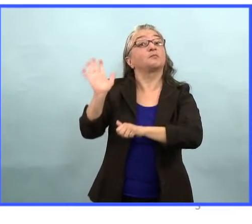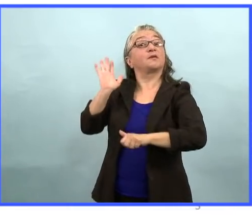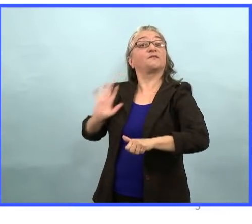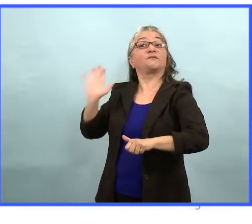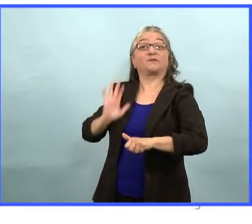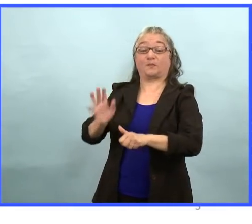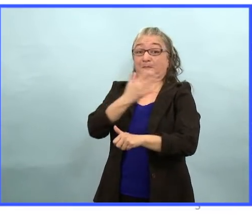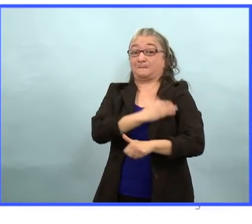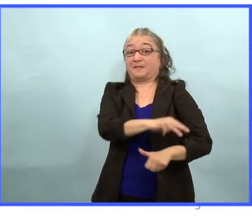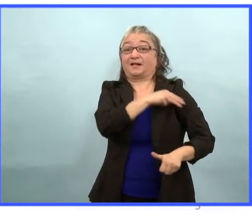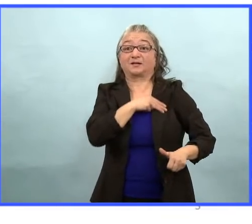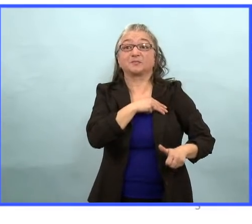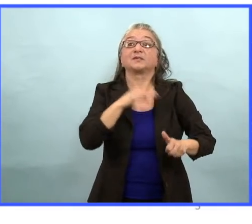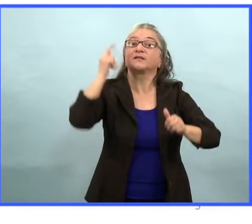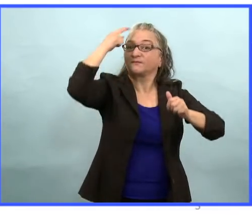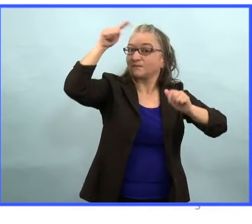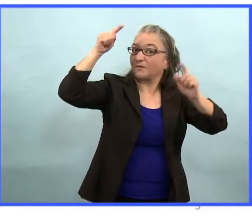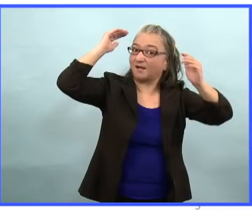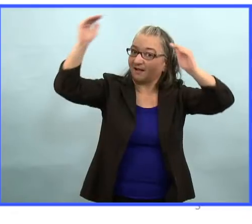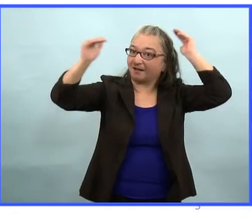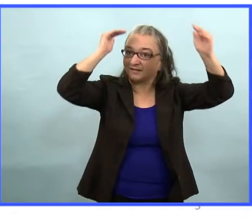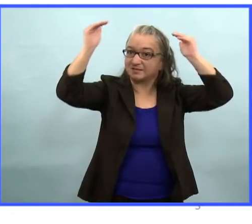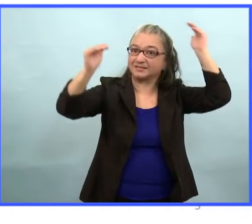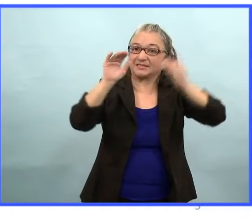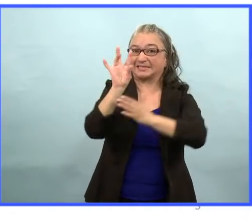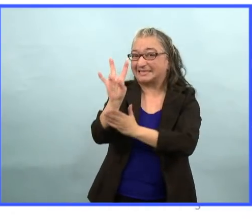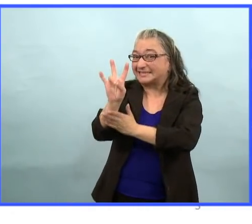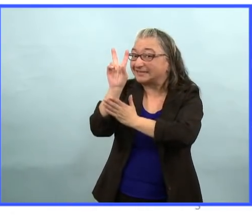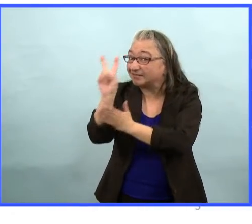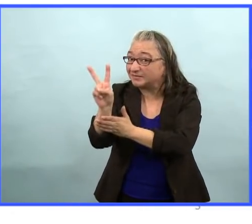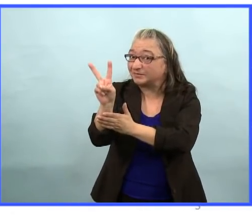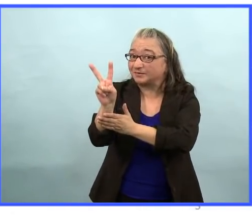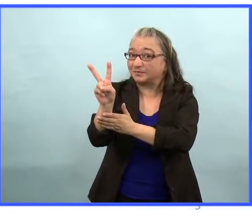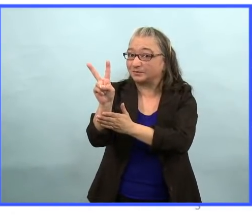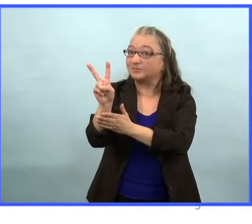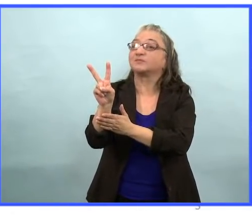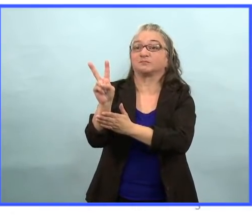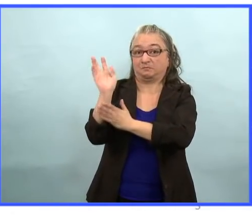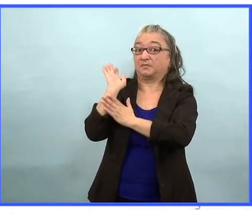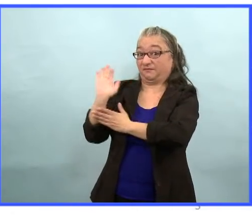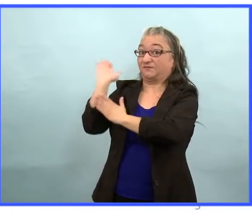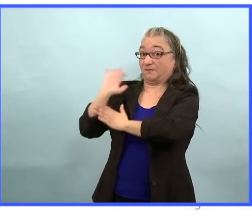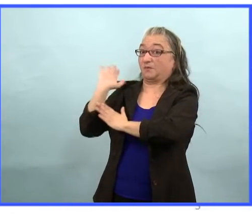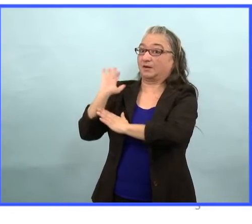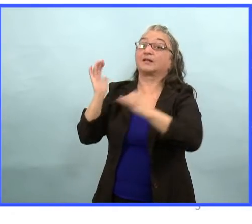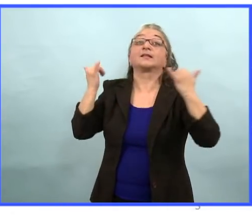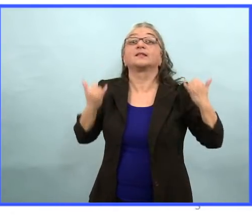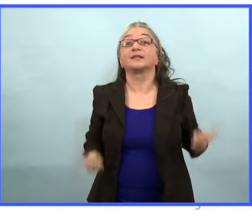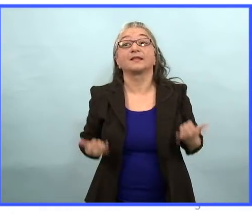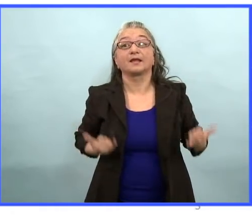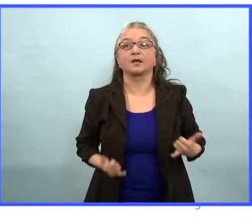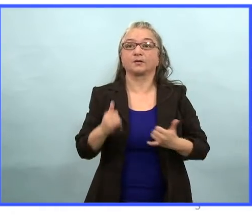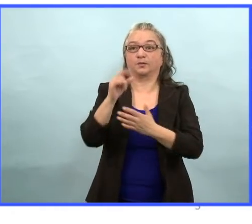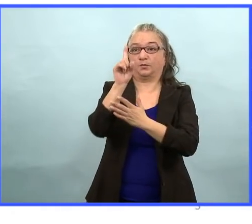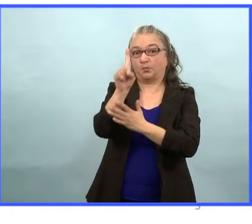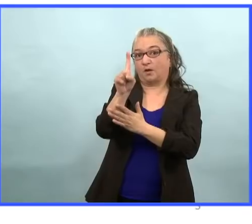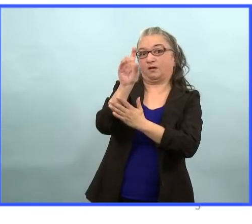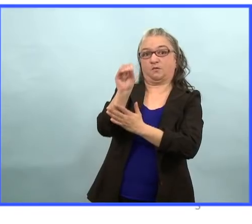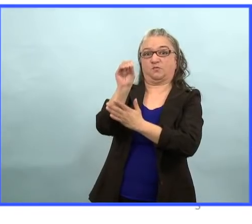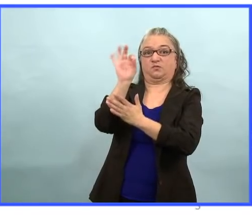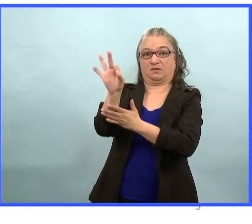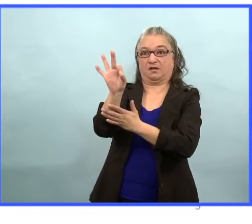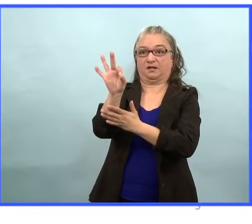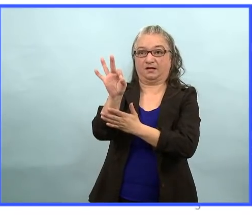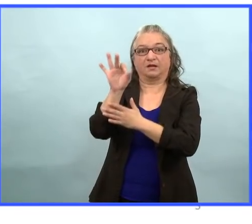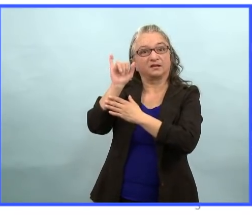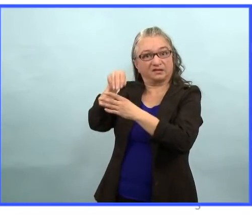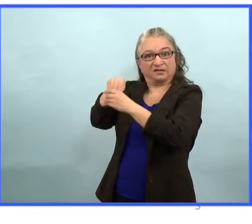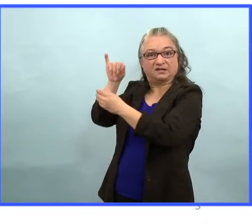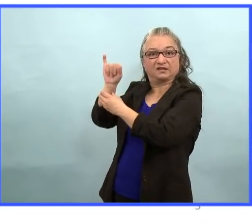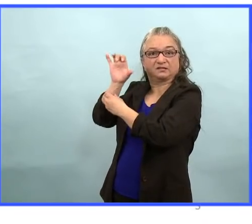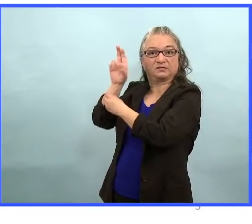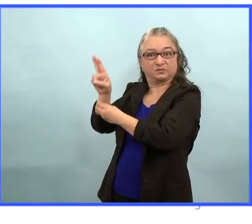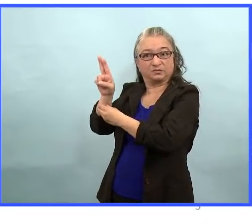care program was 72 patients of the 109 patients in icu this morning 47 were covered positive there